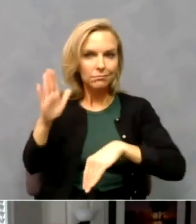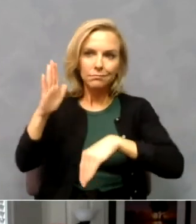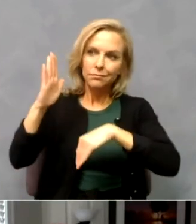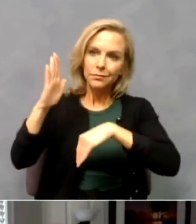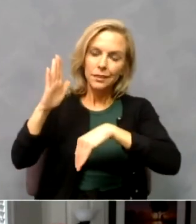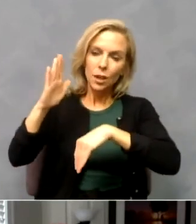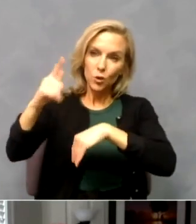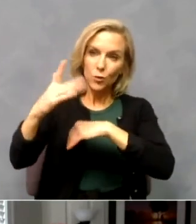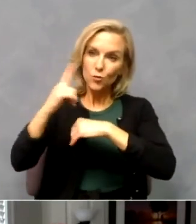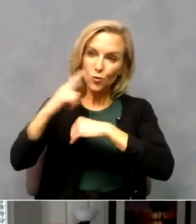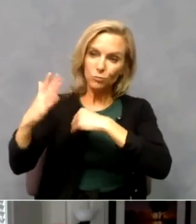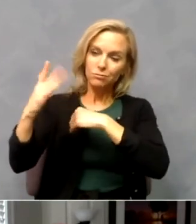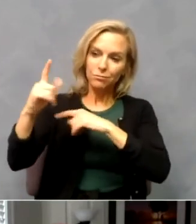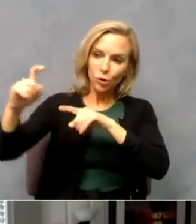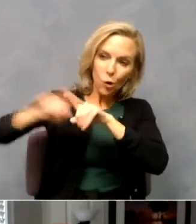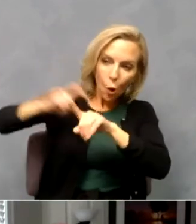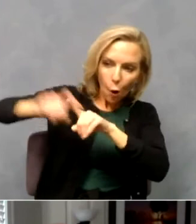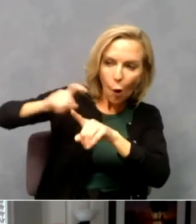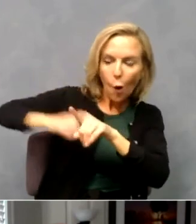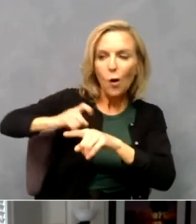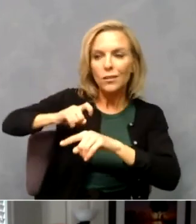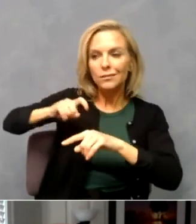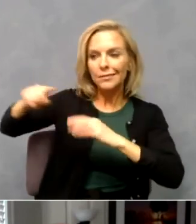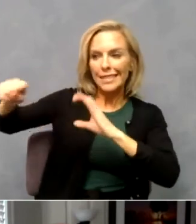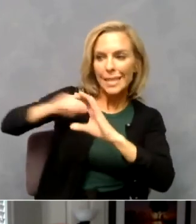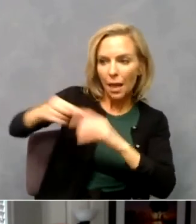to be responsive. We can't reply to everybody who wants to know where do